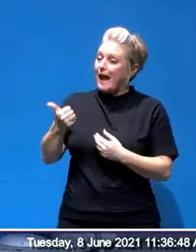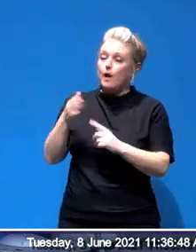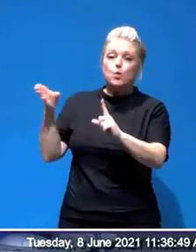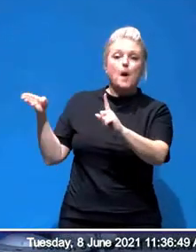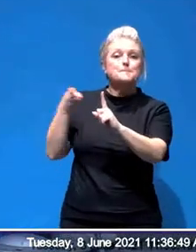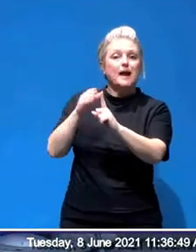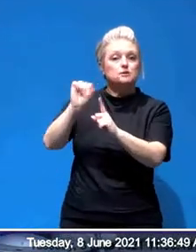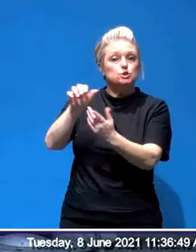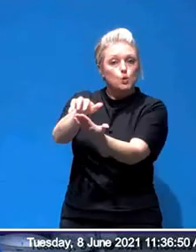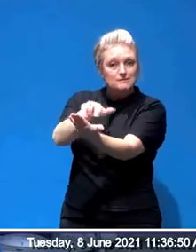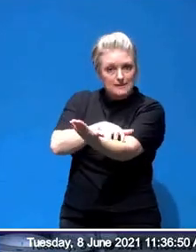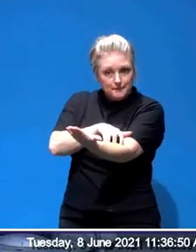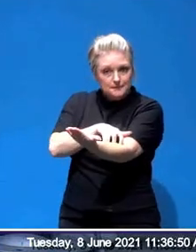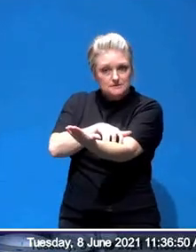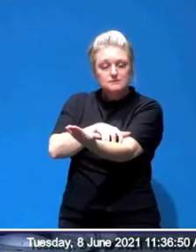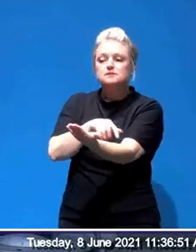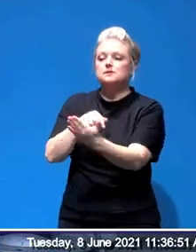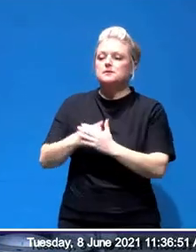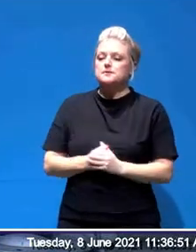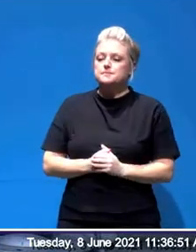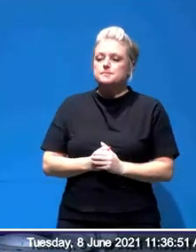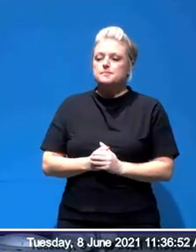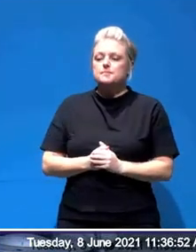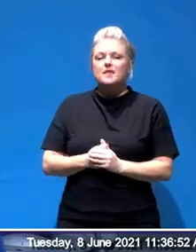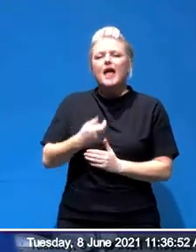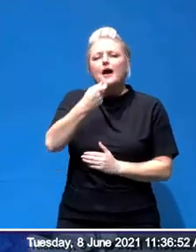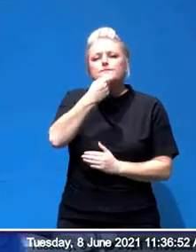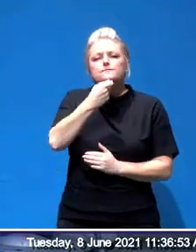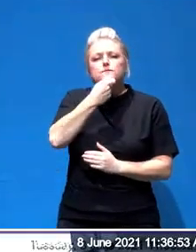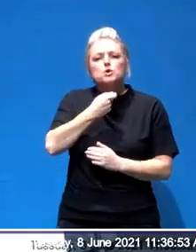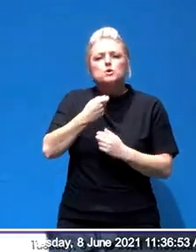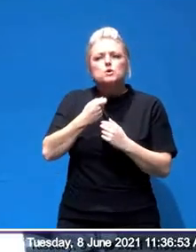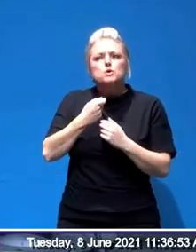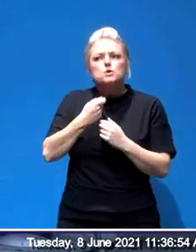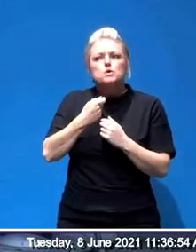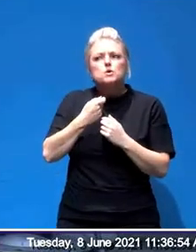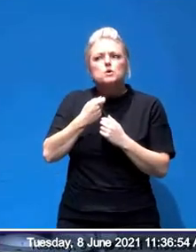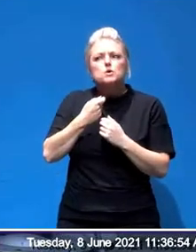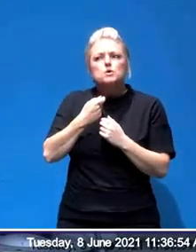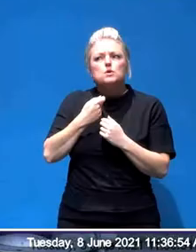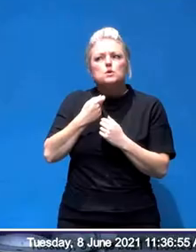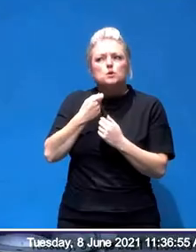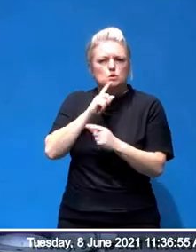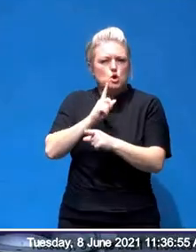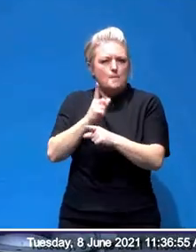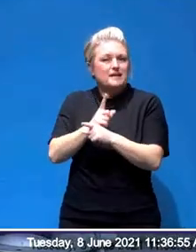statement, I want to take to you a few things Ms Kirkby says in her statement.